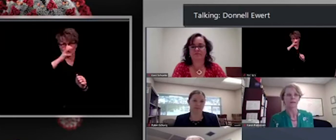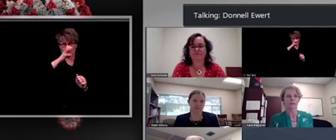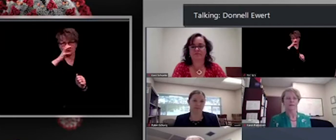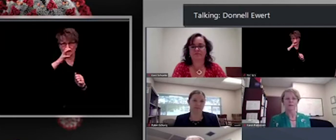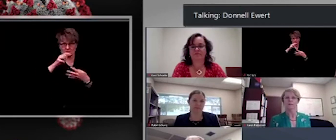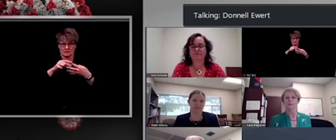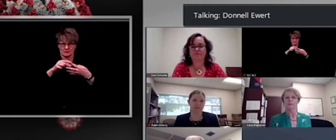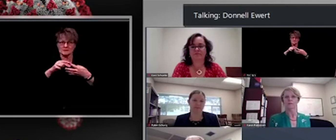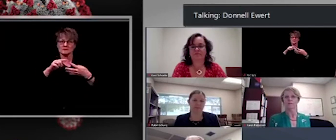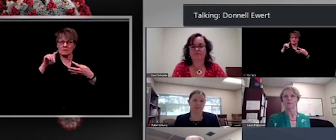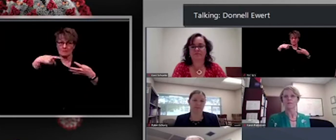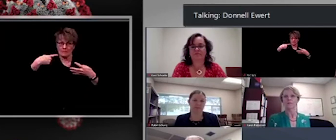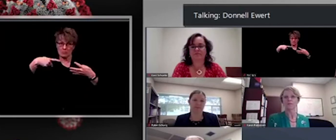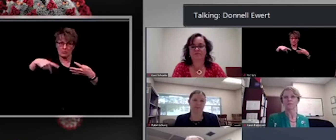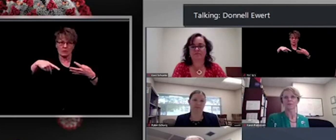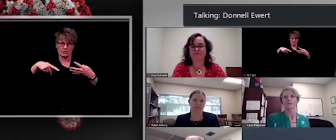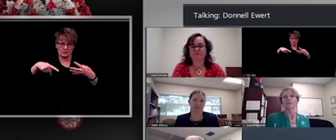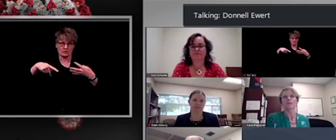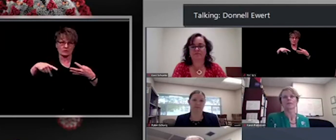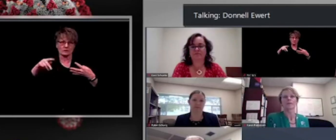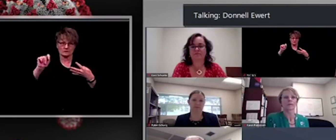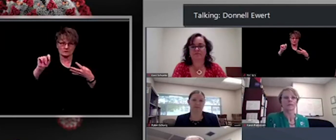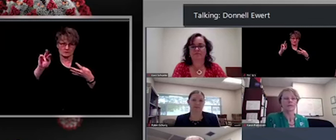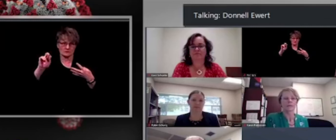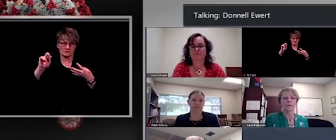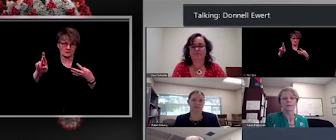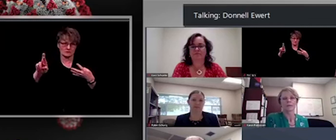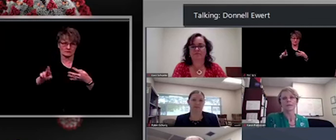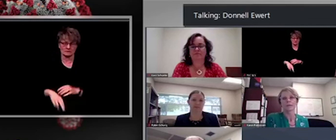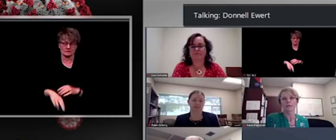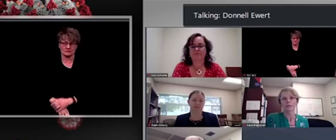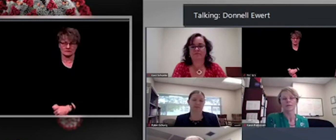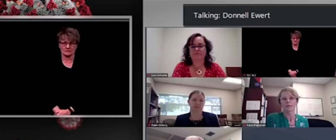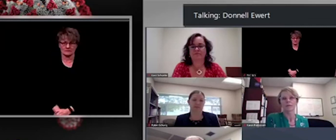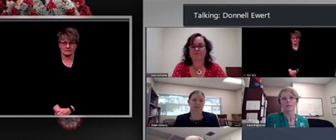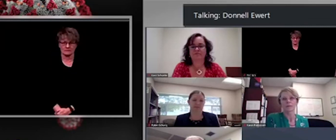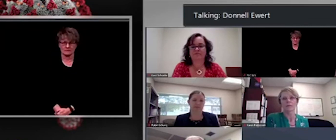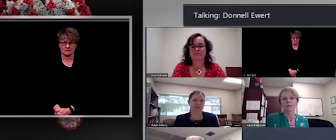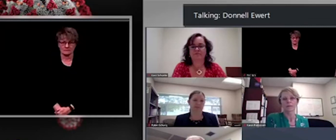five cases a day if we have any chance of getting into the less restrictive tiers.